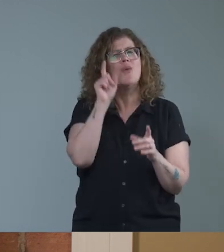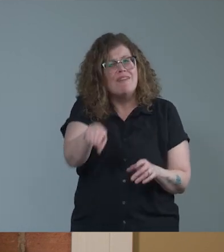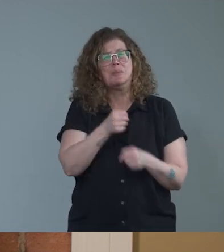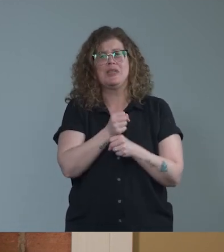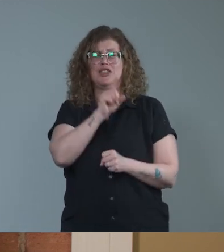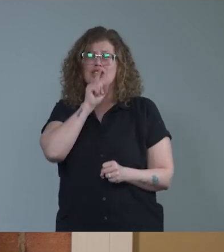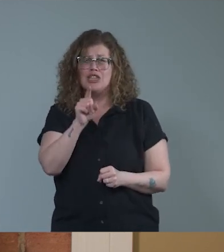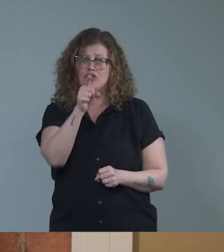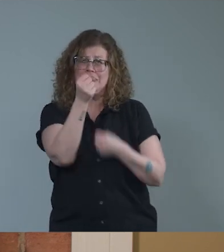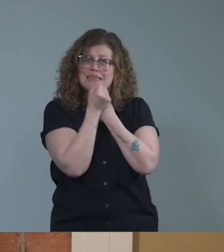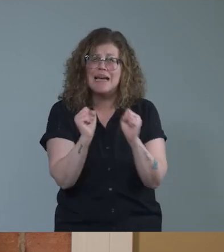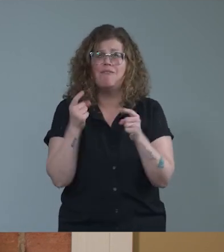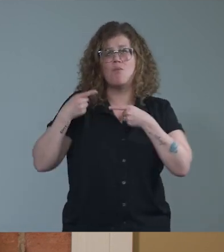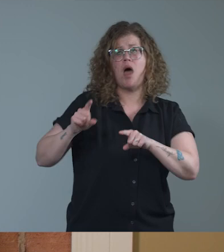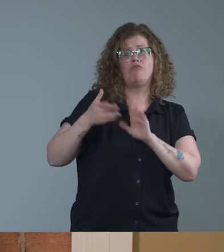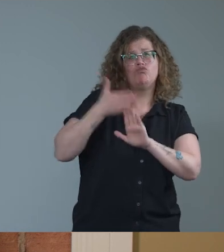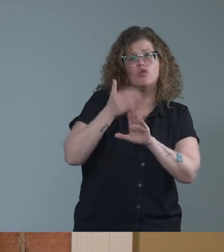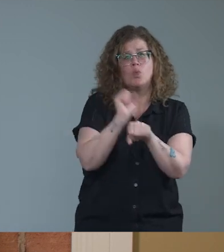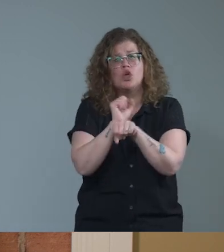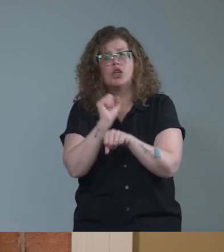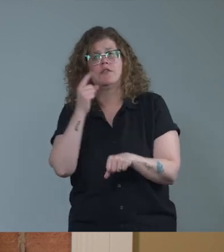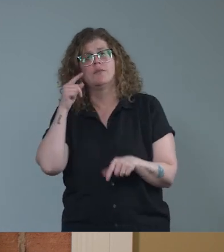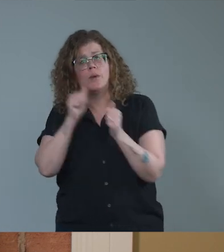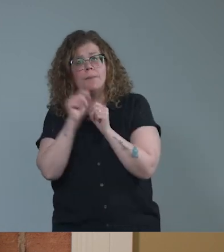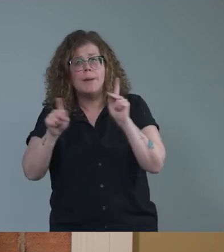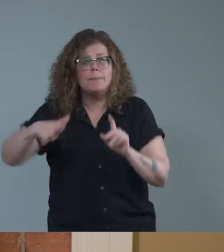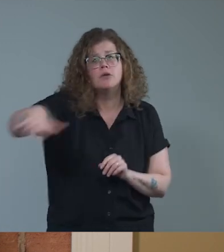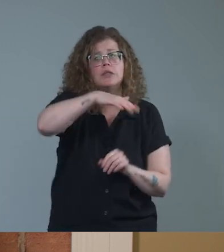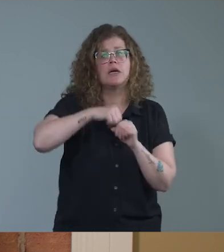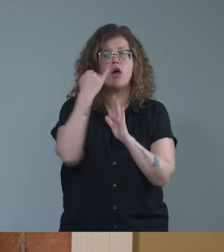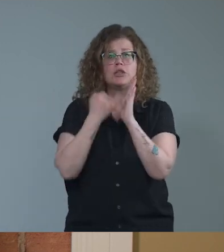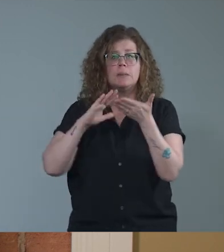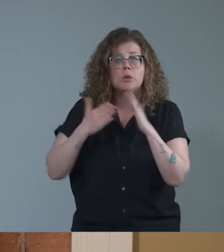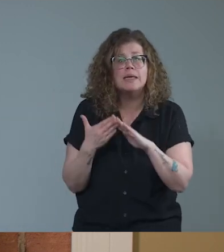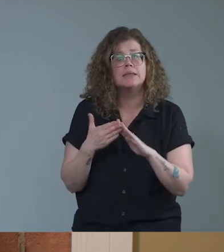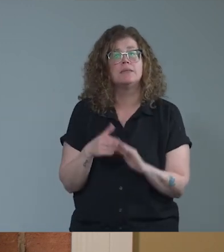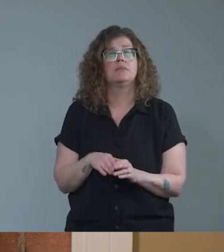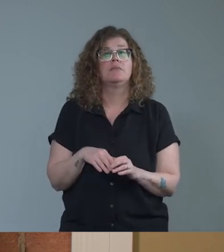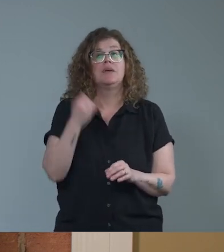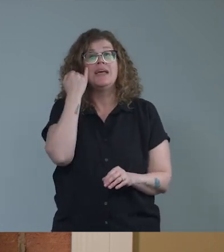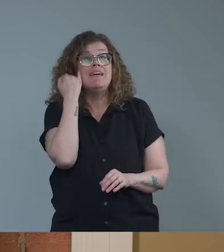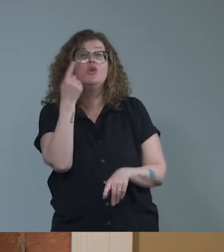Ensuring that you know upfront if you're going to need a prime contractor or not, is really going to help you with your budgeting process,